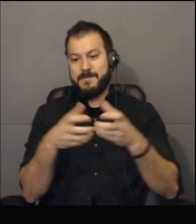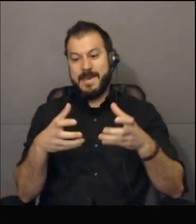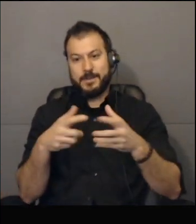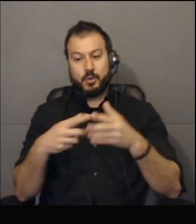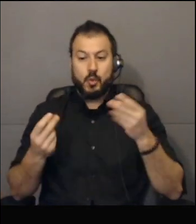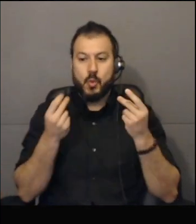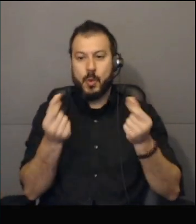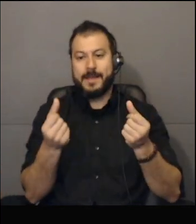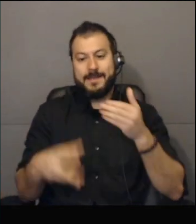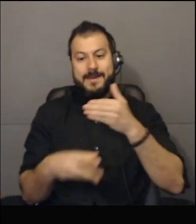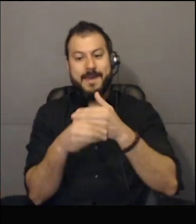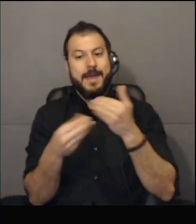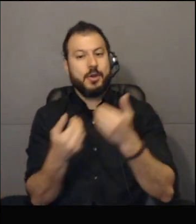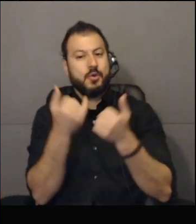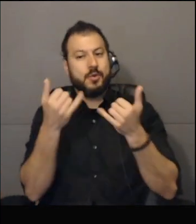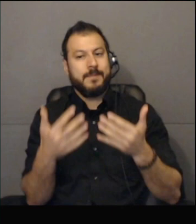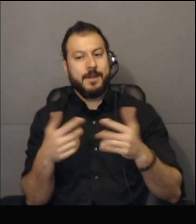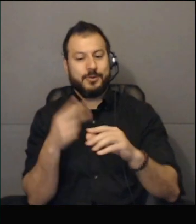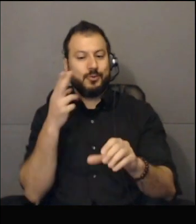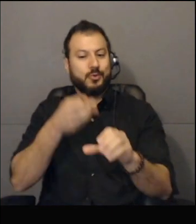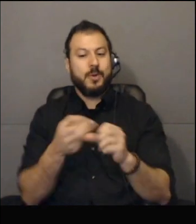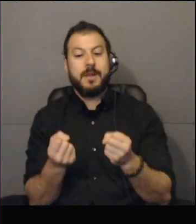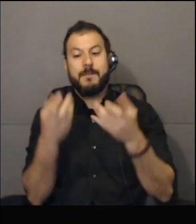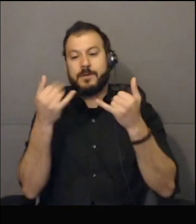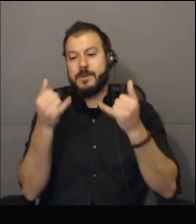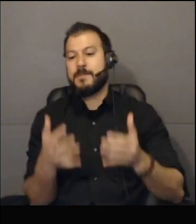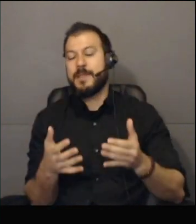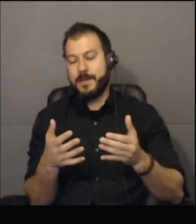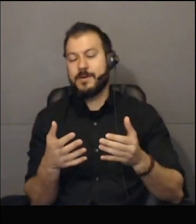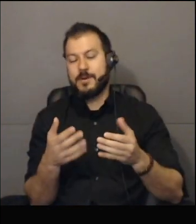to join multiplayer games with minimal to no waiting.